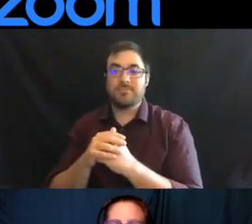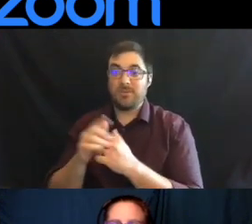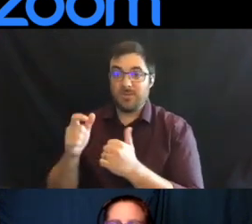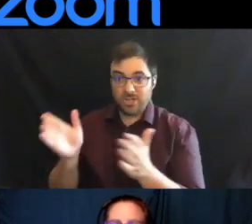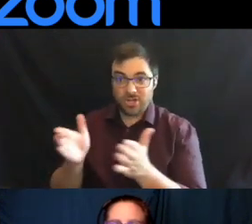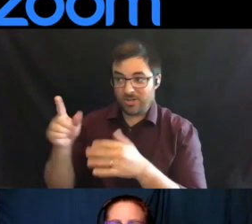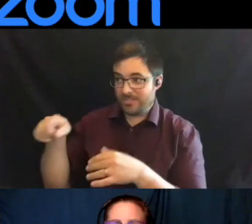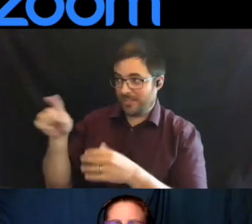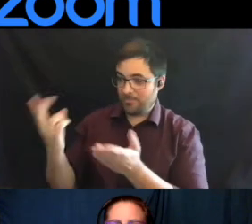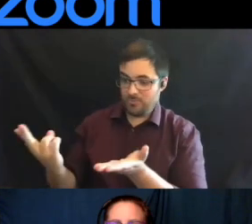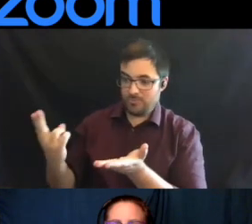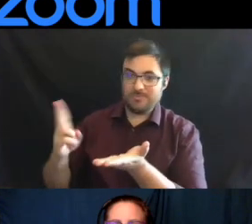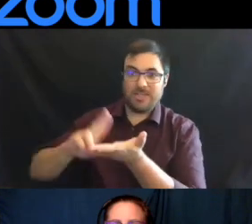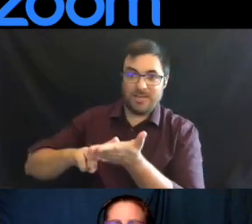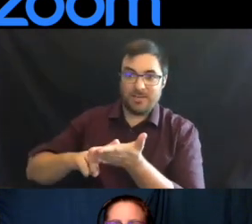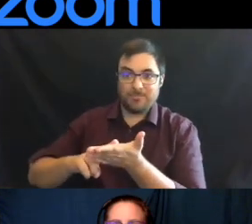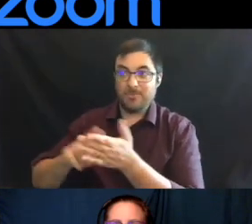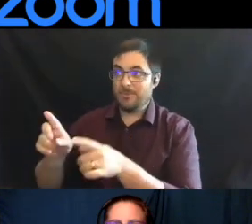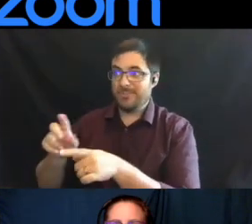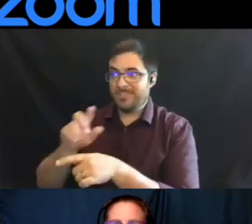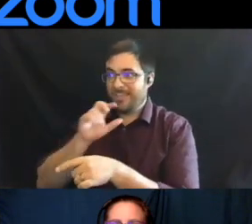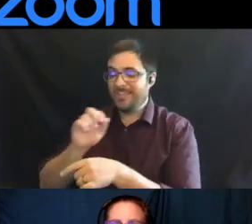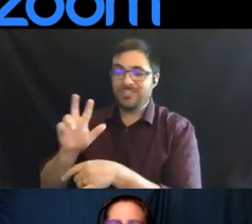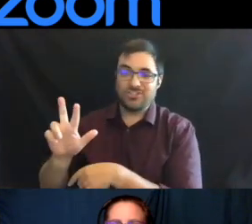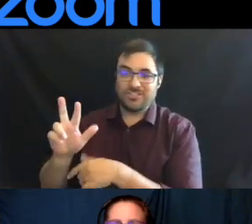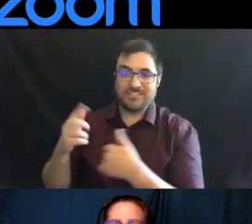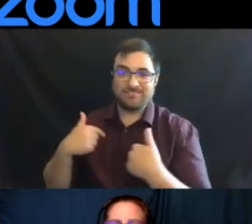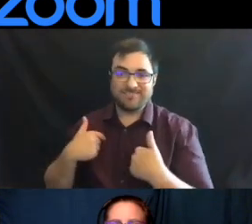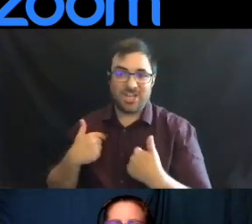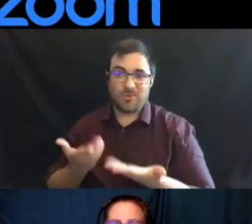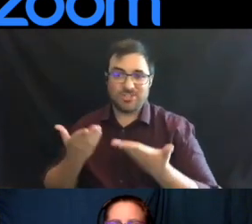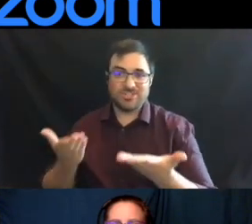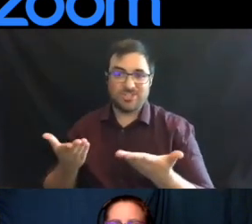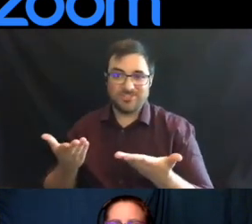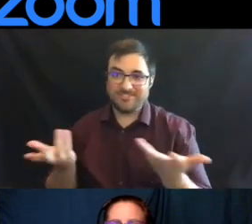our listserv ends when the kids are age three because our resources are really just for